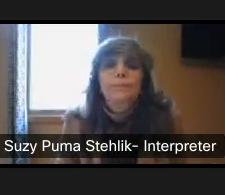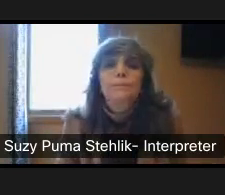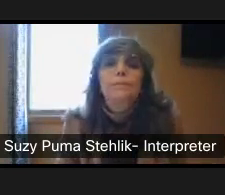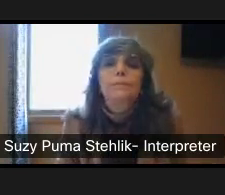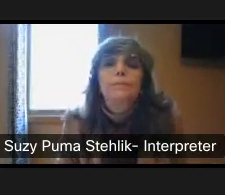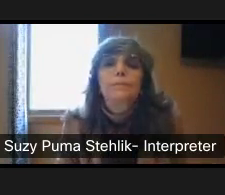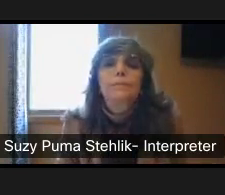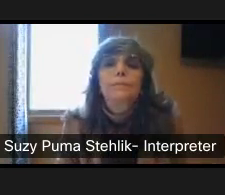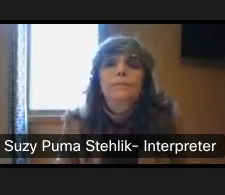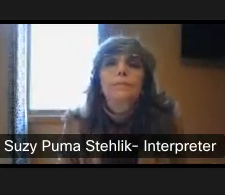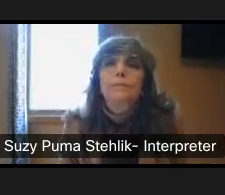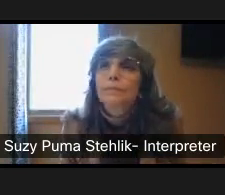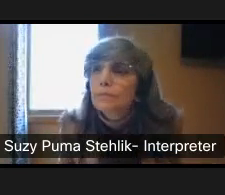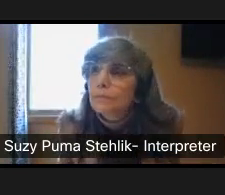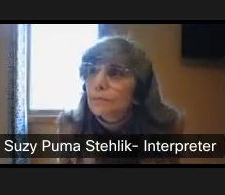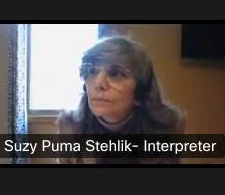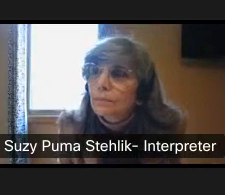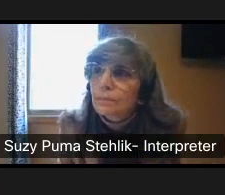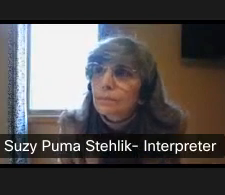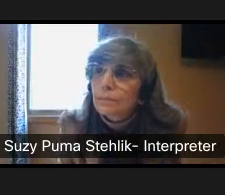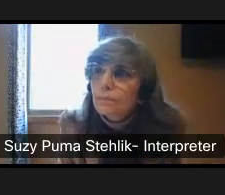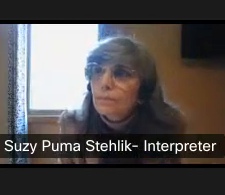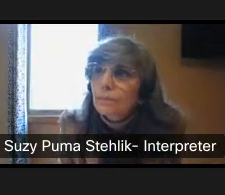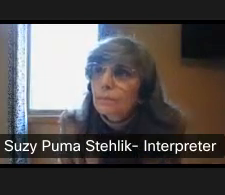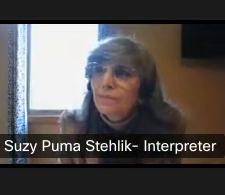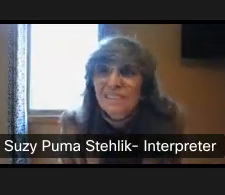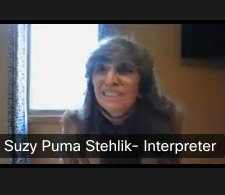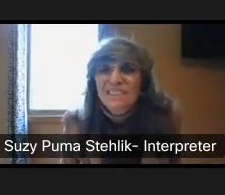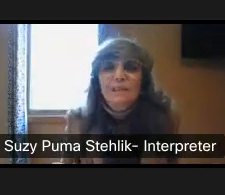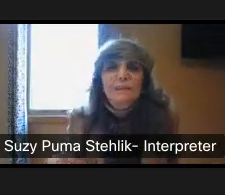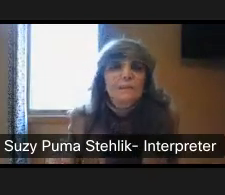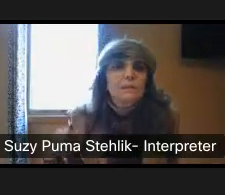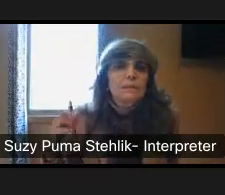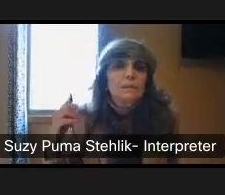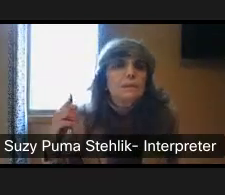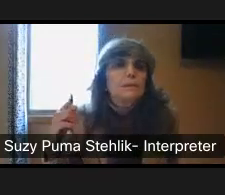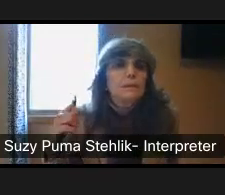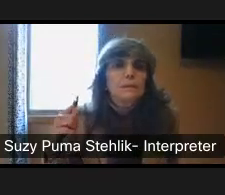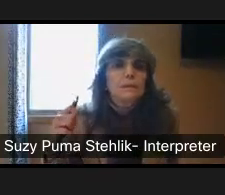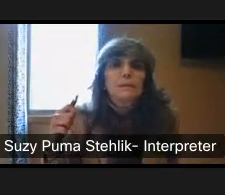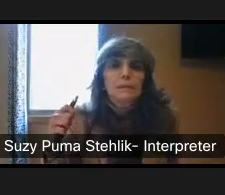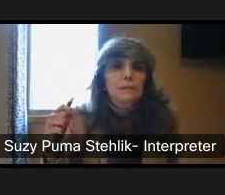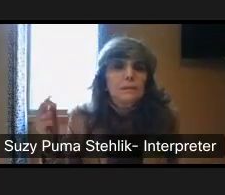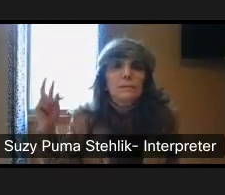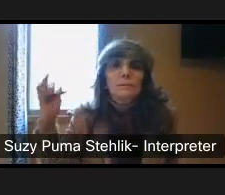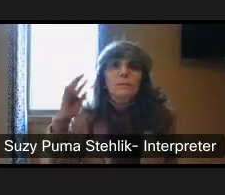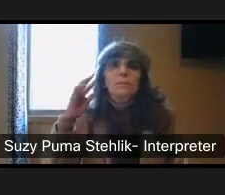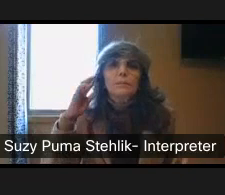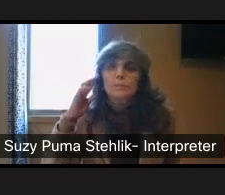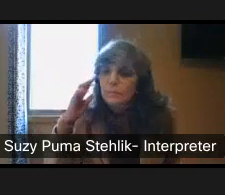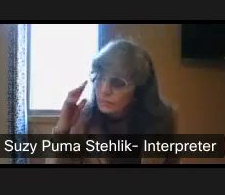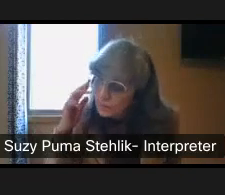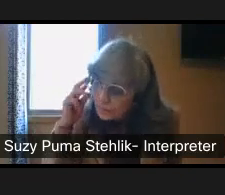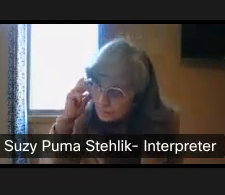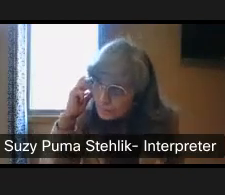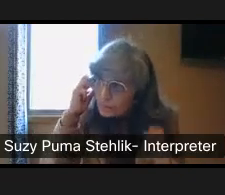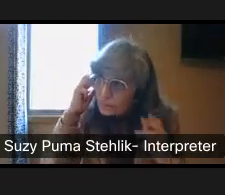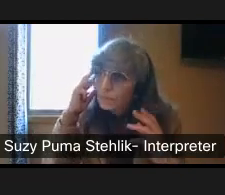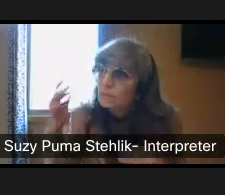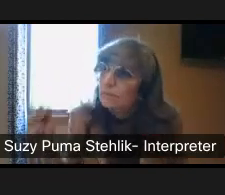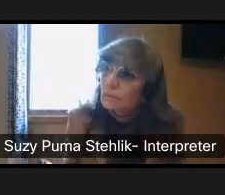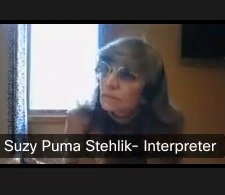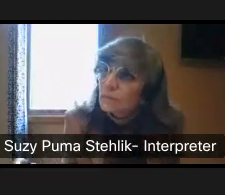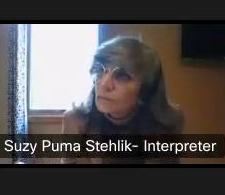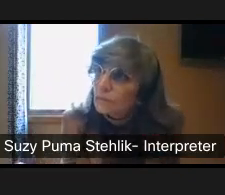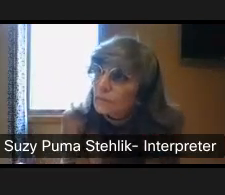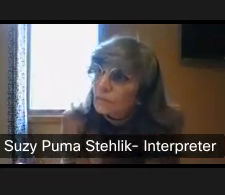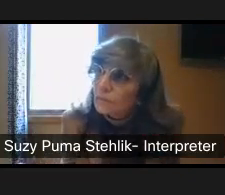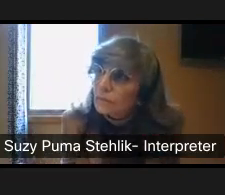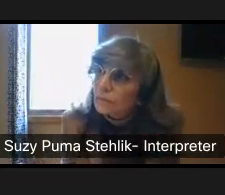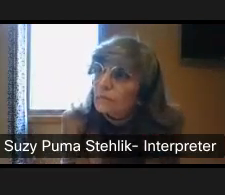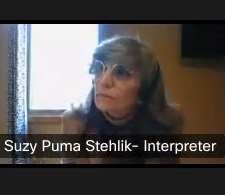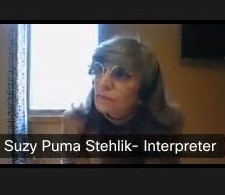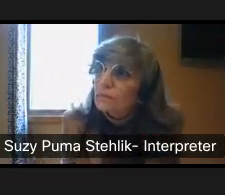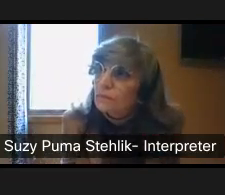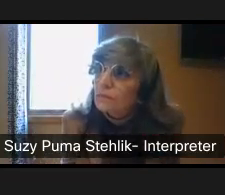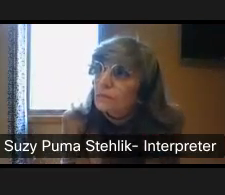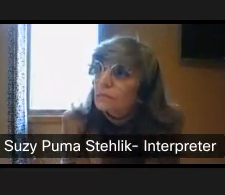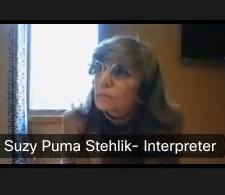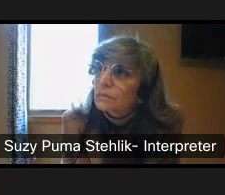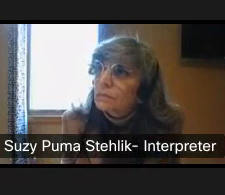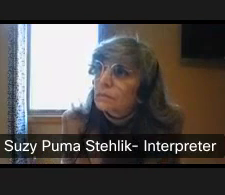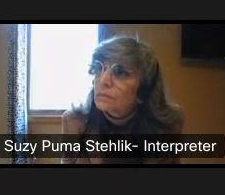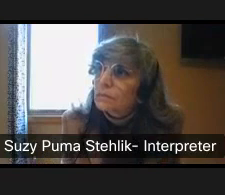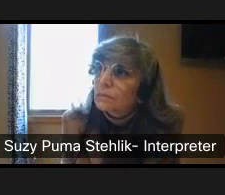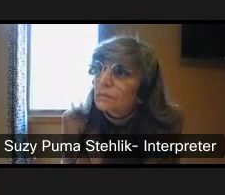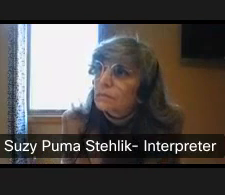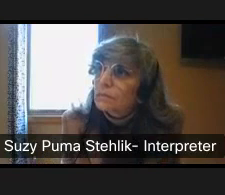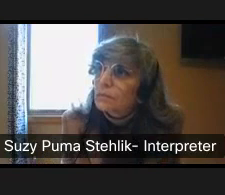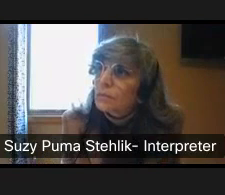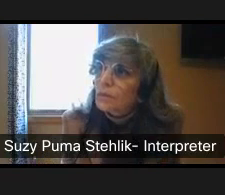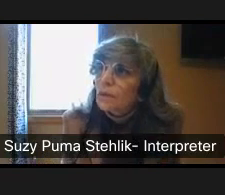Are you done this amazing.